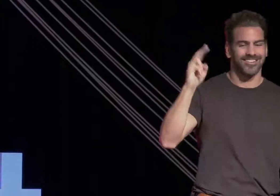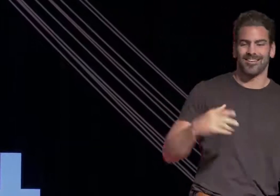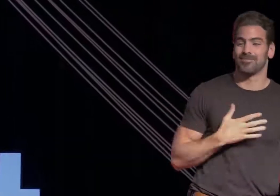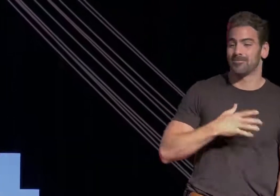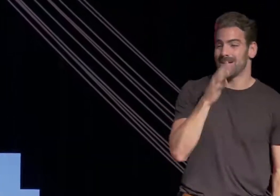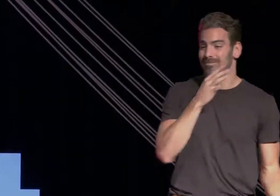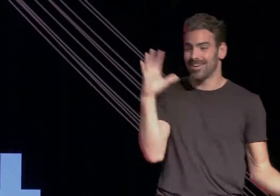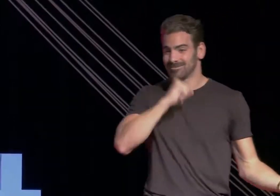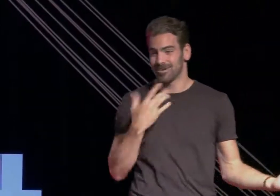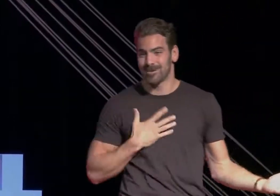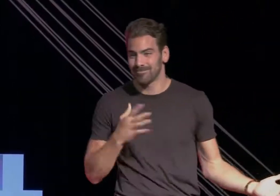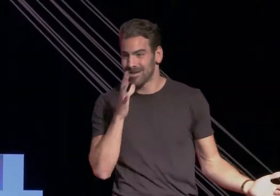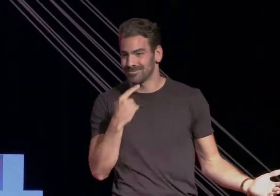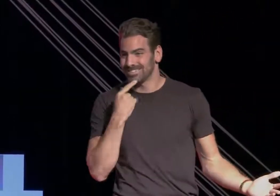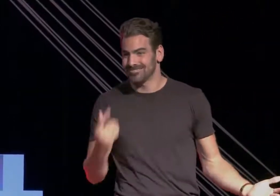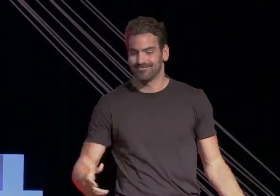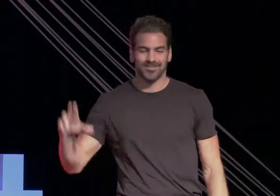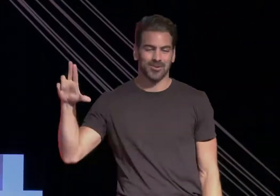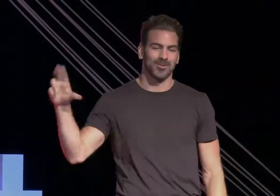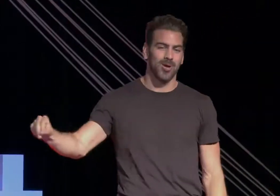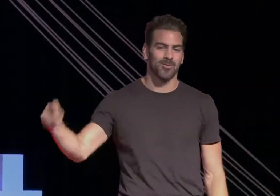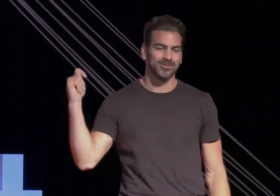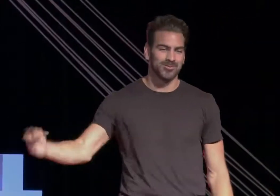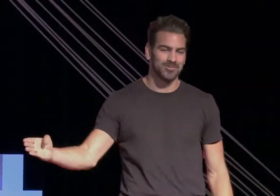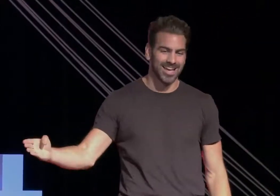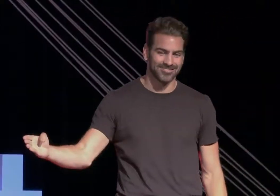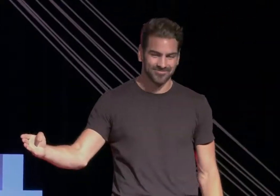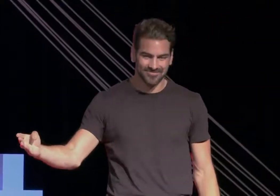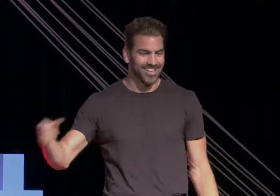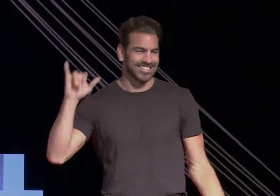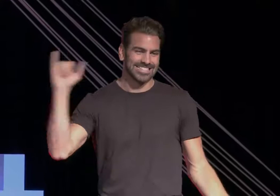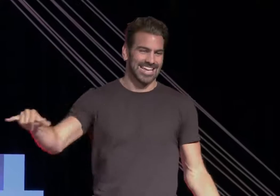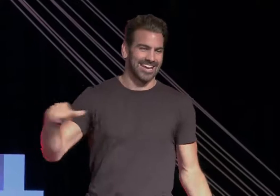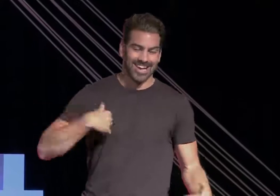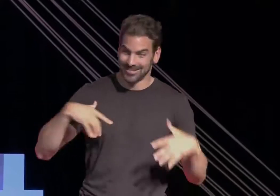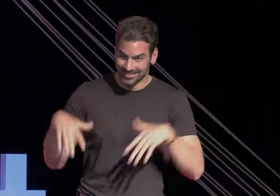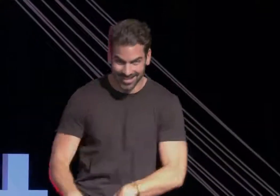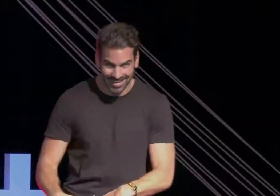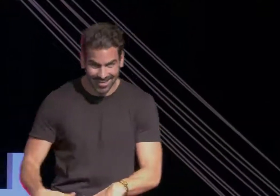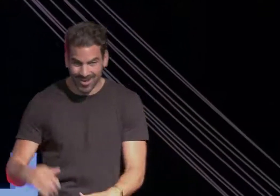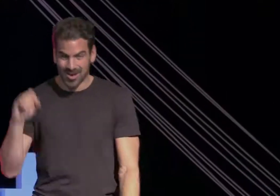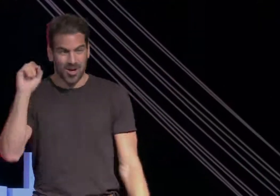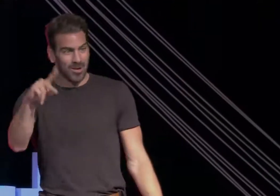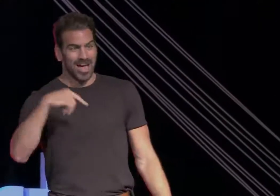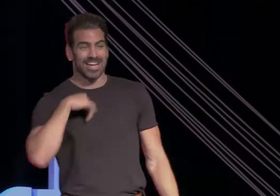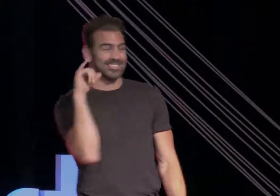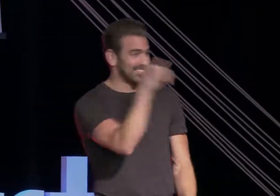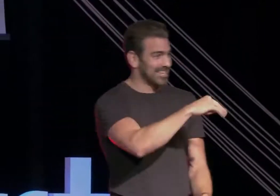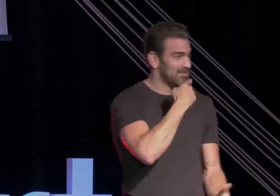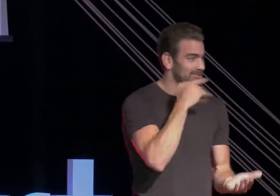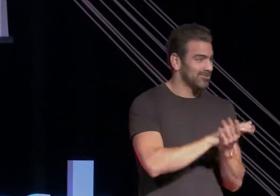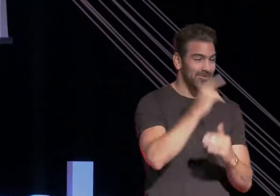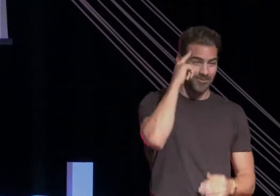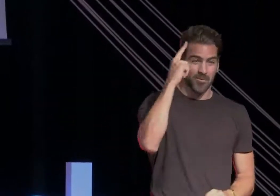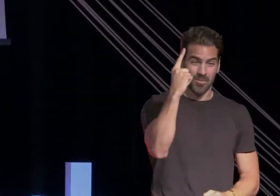the deaf school she listened very sympathetically and told me nope too bad i was floored she told me